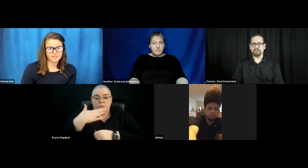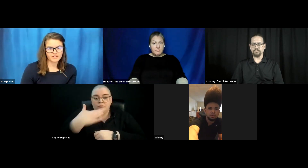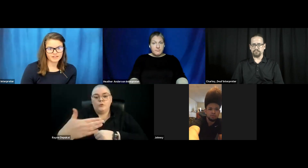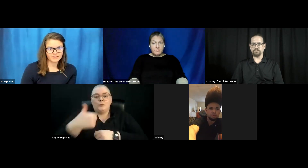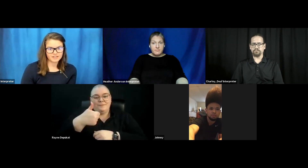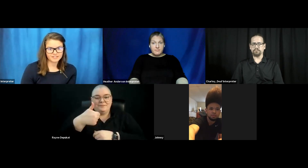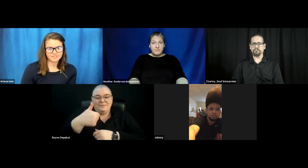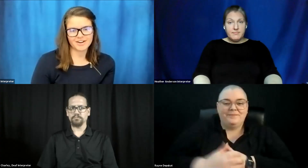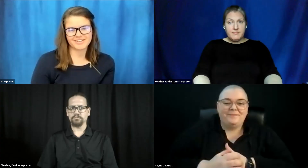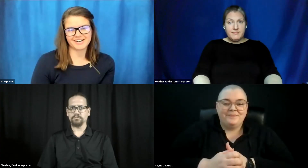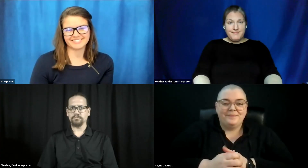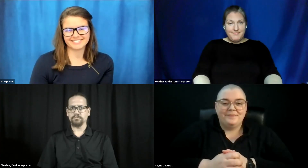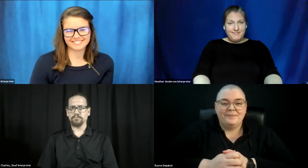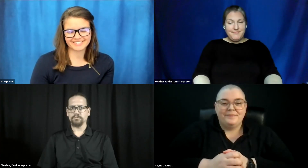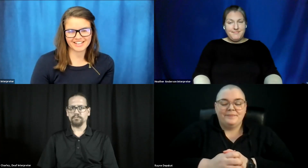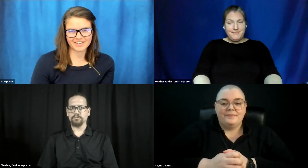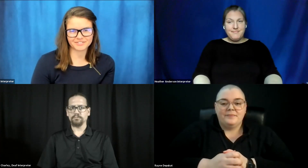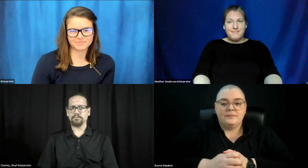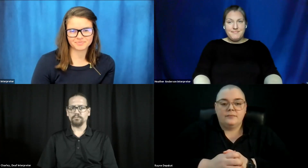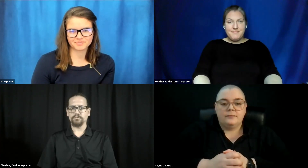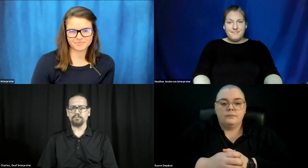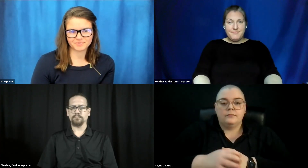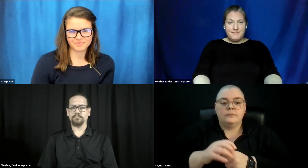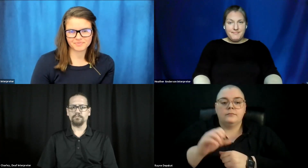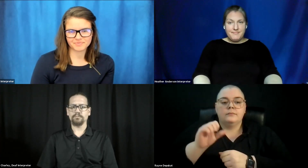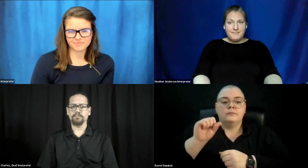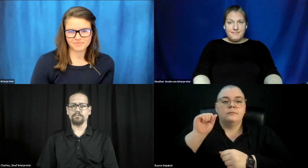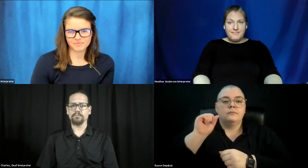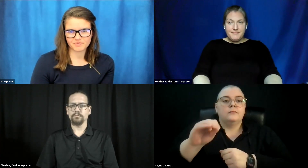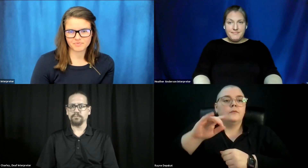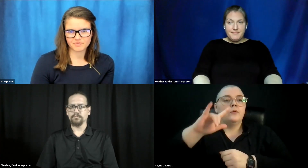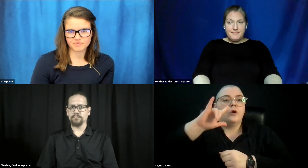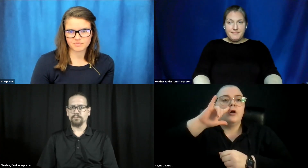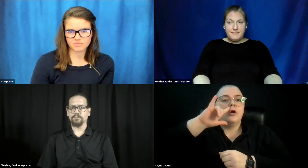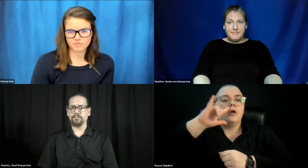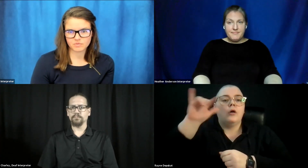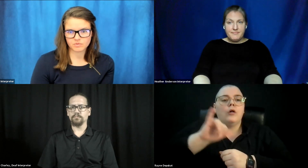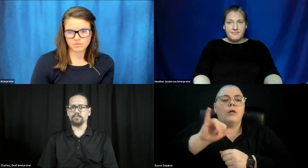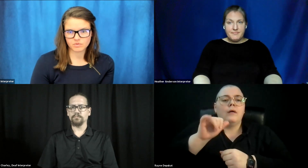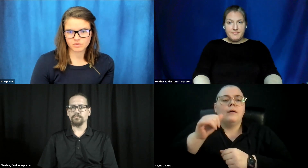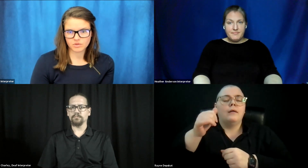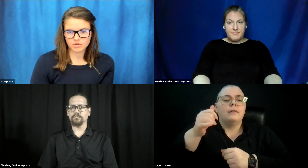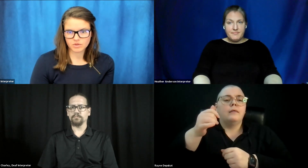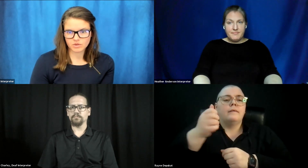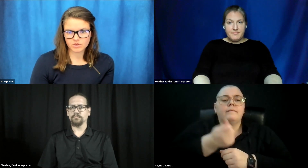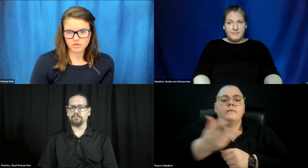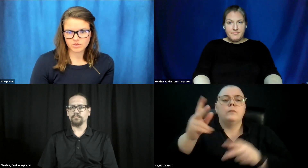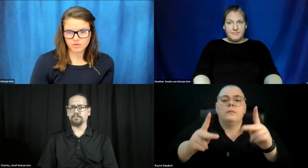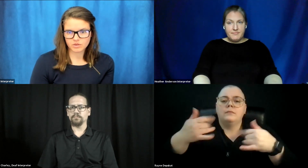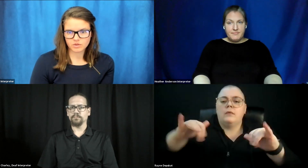Okay. Good. All right. Thank you.